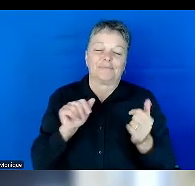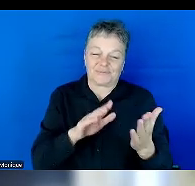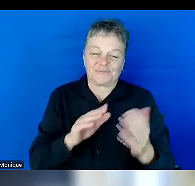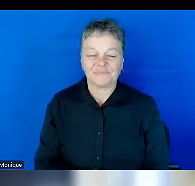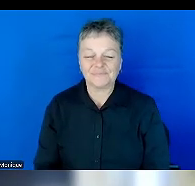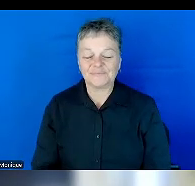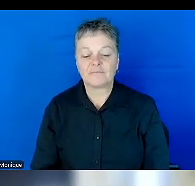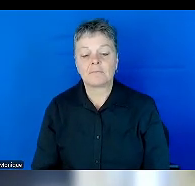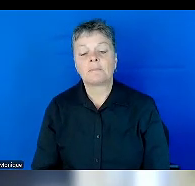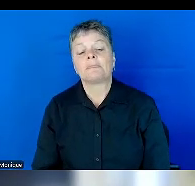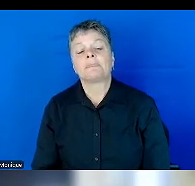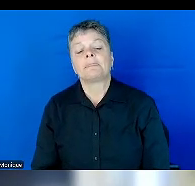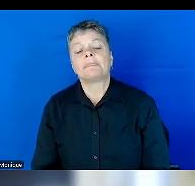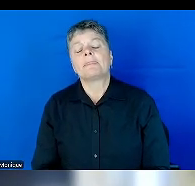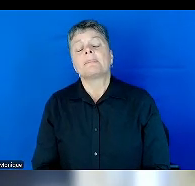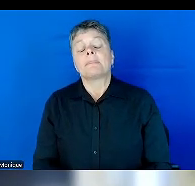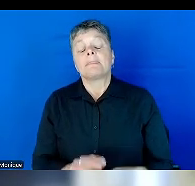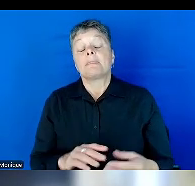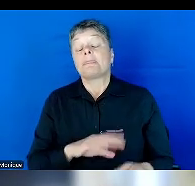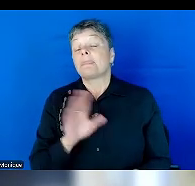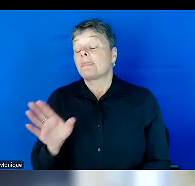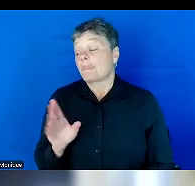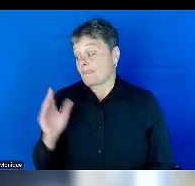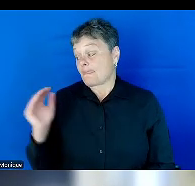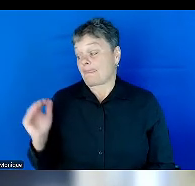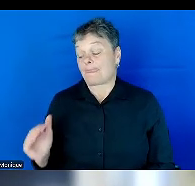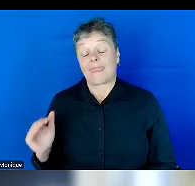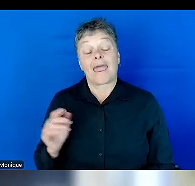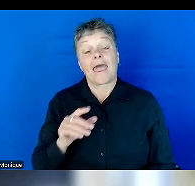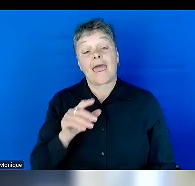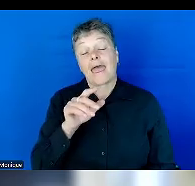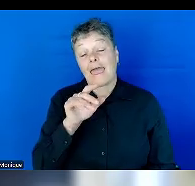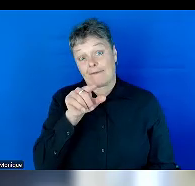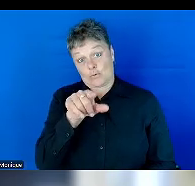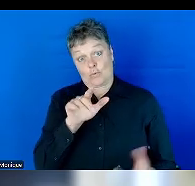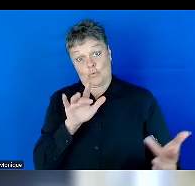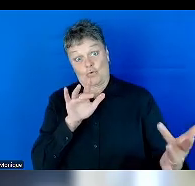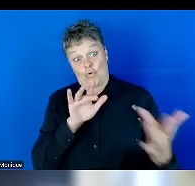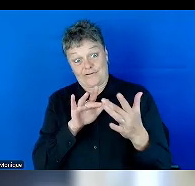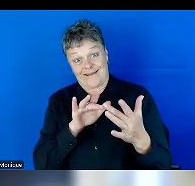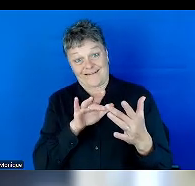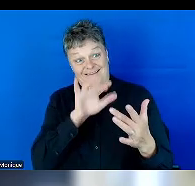or the problem that you're having that you're calling ARCH about is not something that is